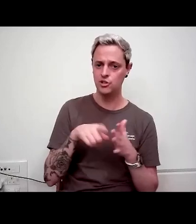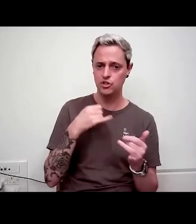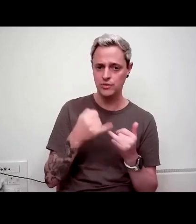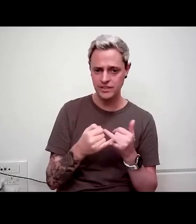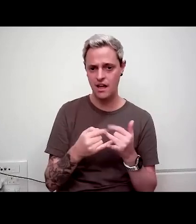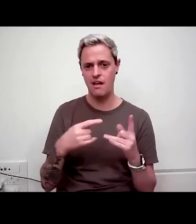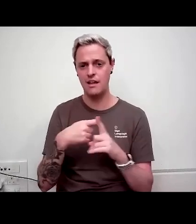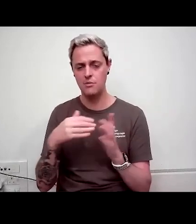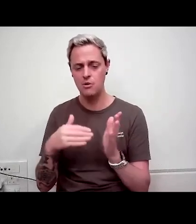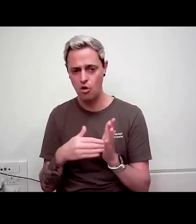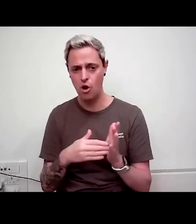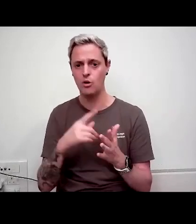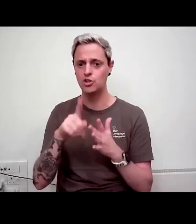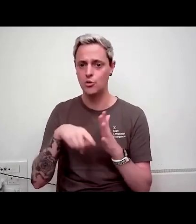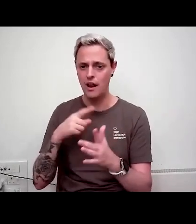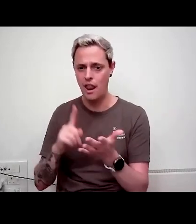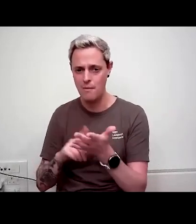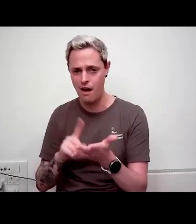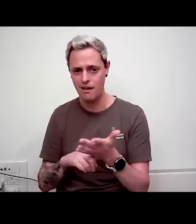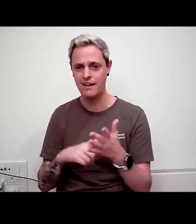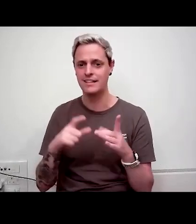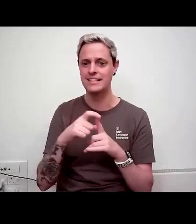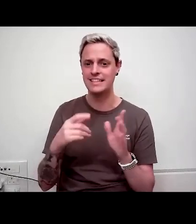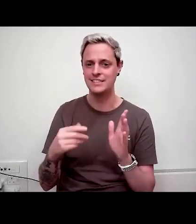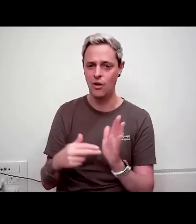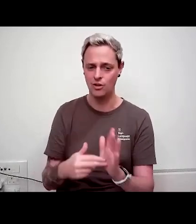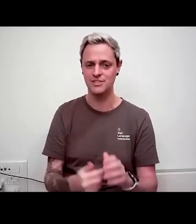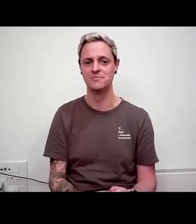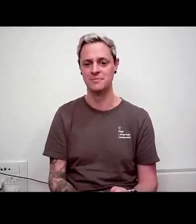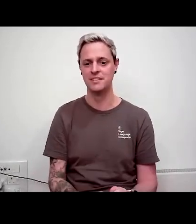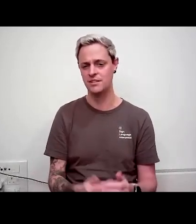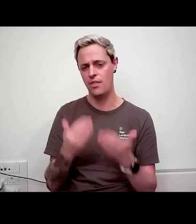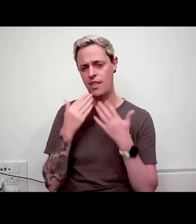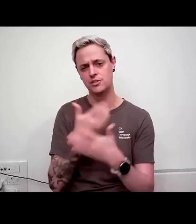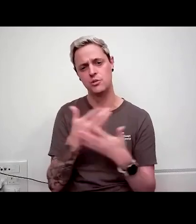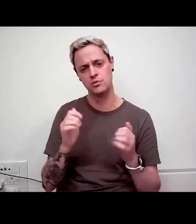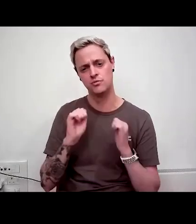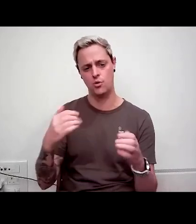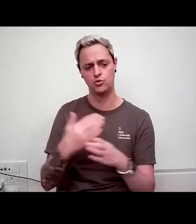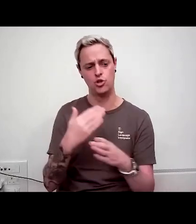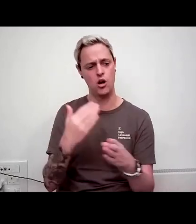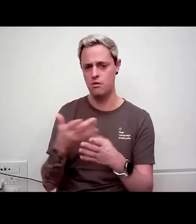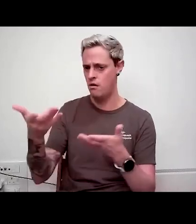Lynsay Downs, Joanna Leidenhag, and Denise Maud. Thank you so much. You've done a wonderful job, I think.